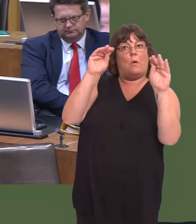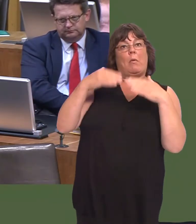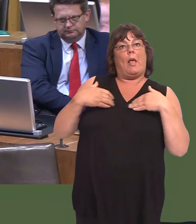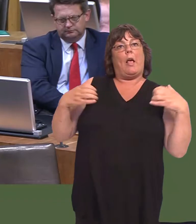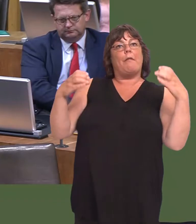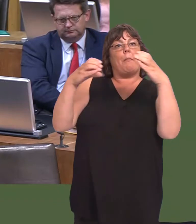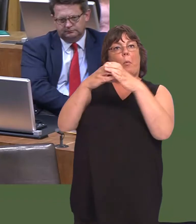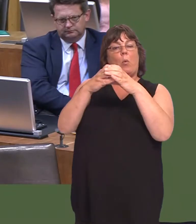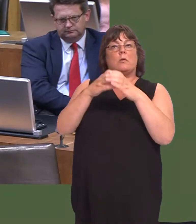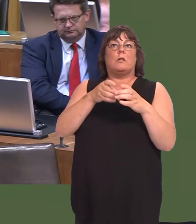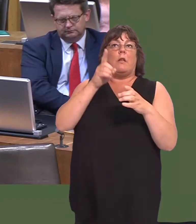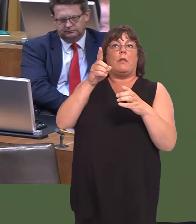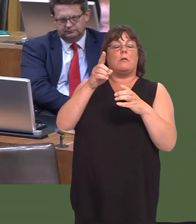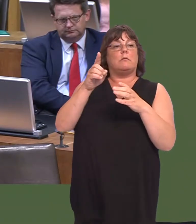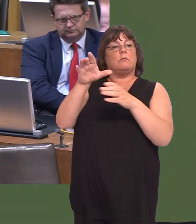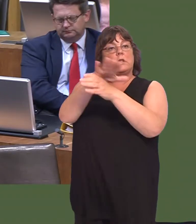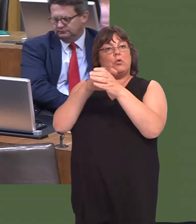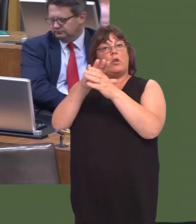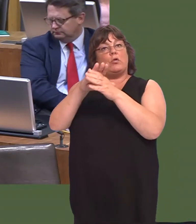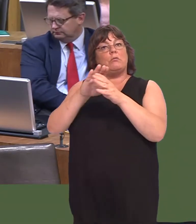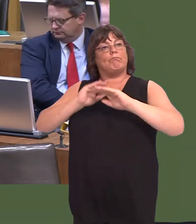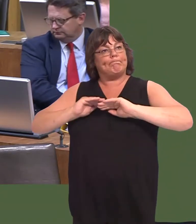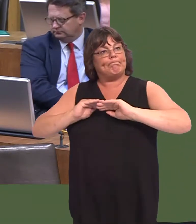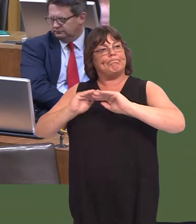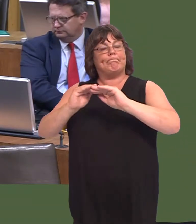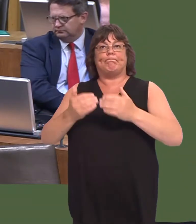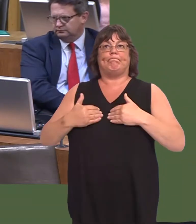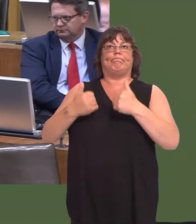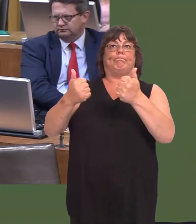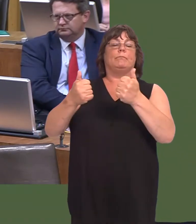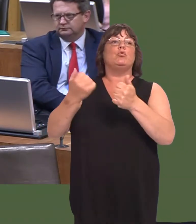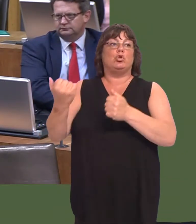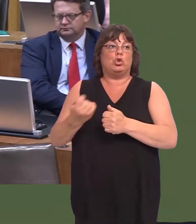the situation to be consistent, certainly by the end of the summer, and then we will